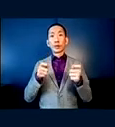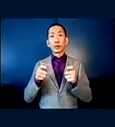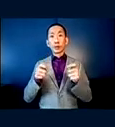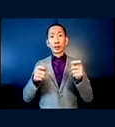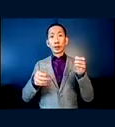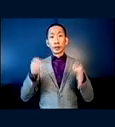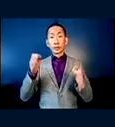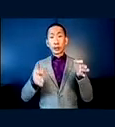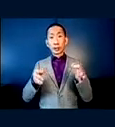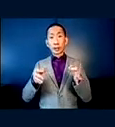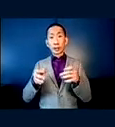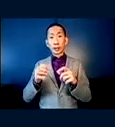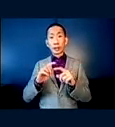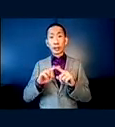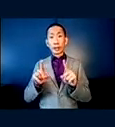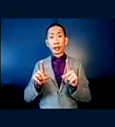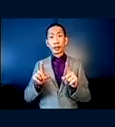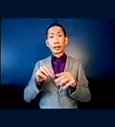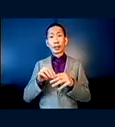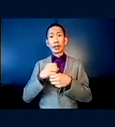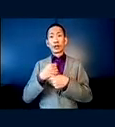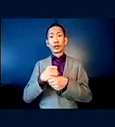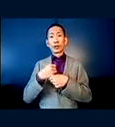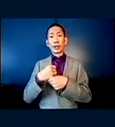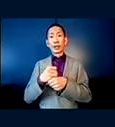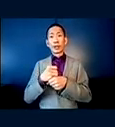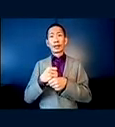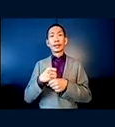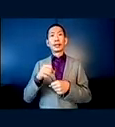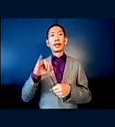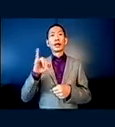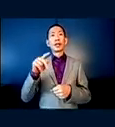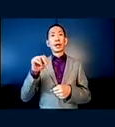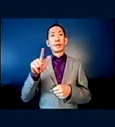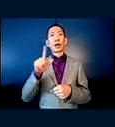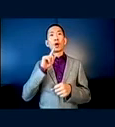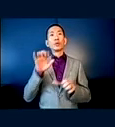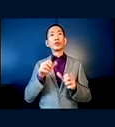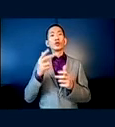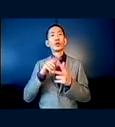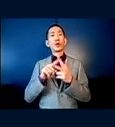THE CONTROL TRIALS, FROM THE BEGINNING OUR OBJECTIVE CREATING